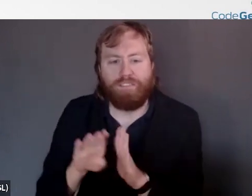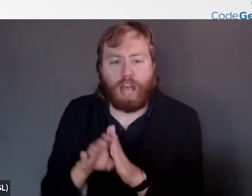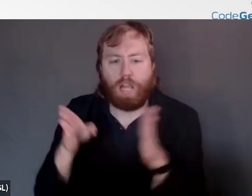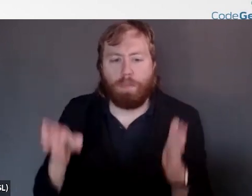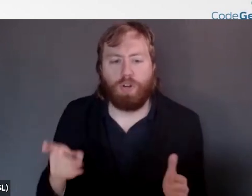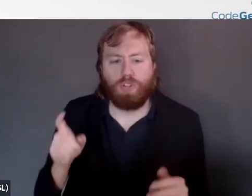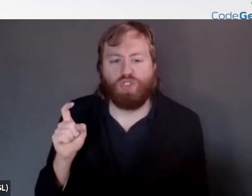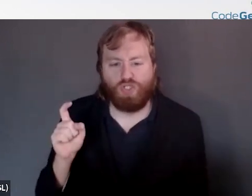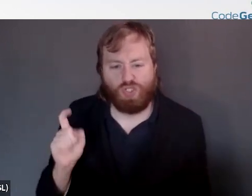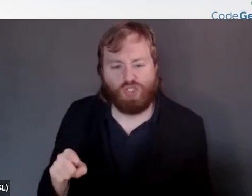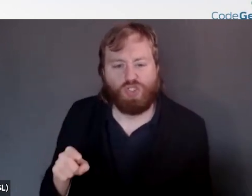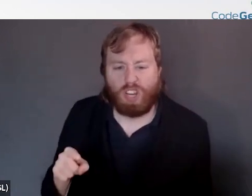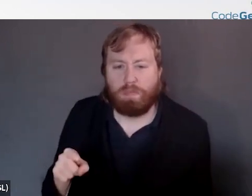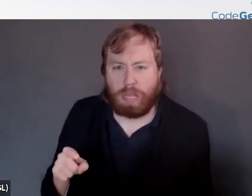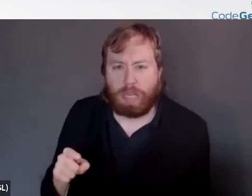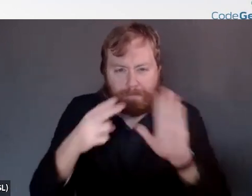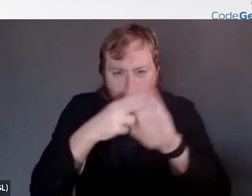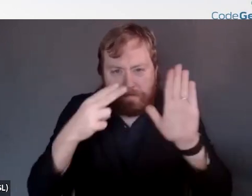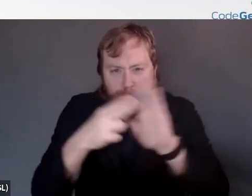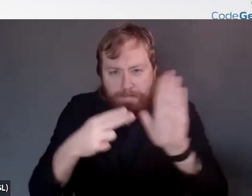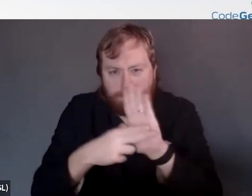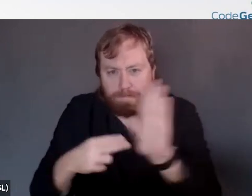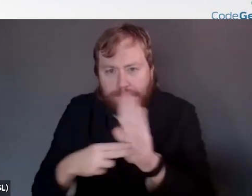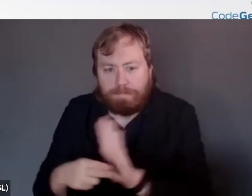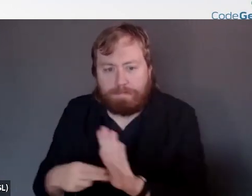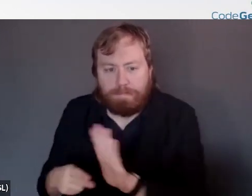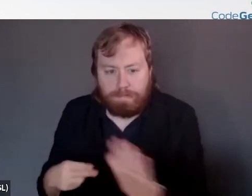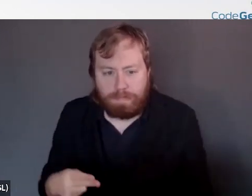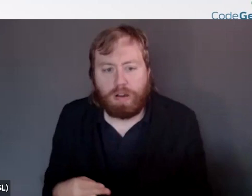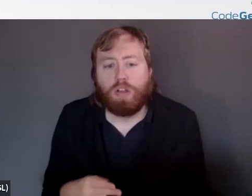Links should be marked up with an anchor tag. That would be the semantic HTML element,